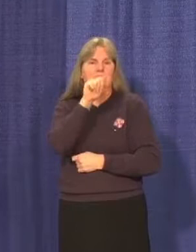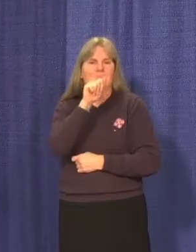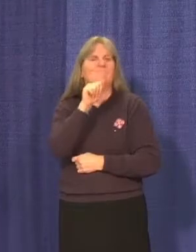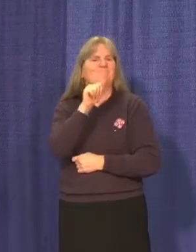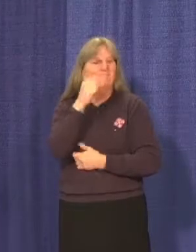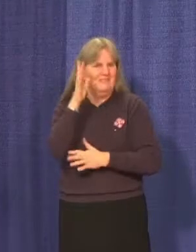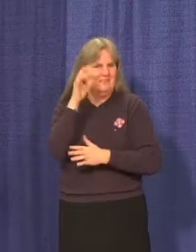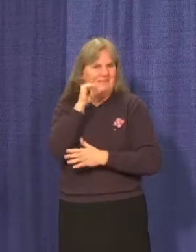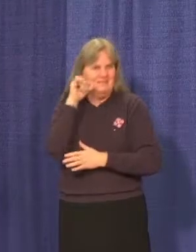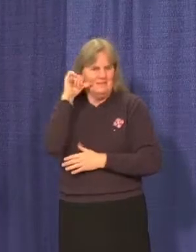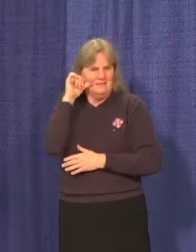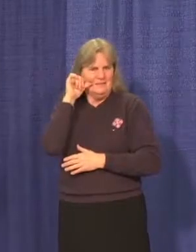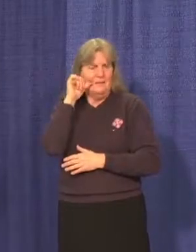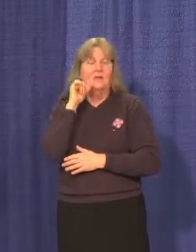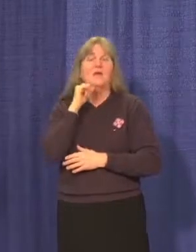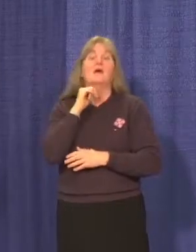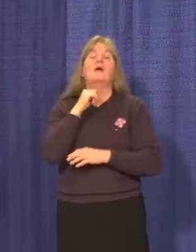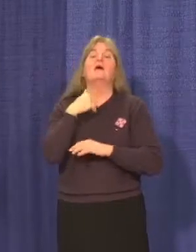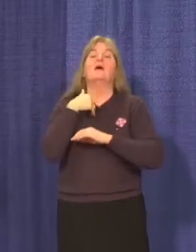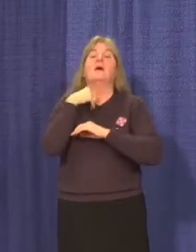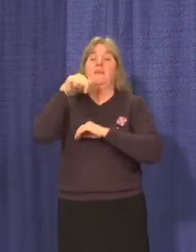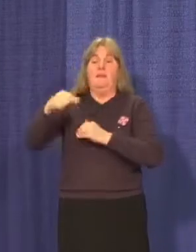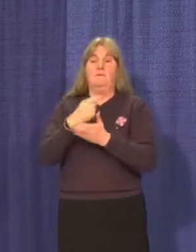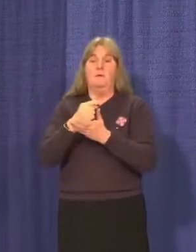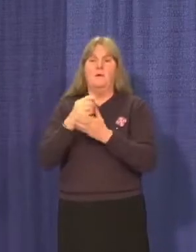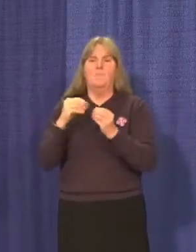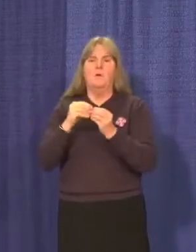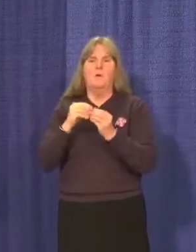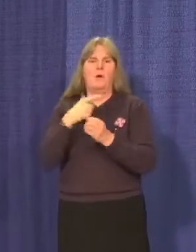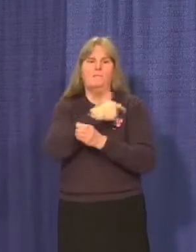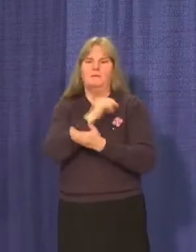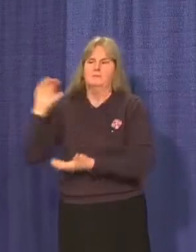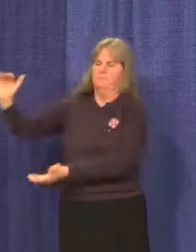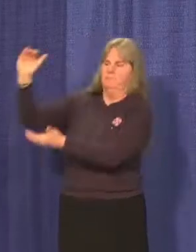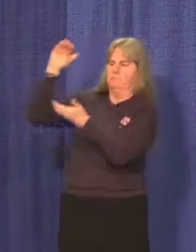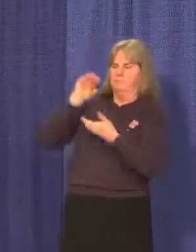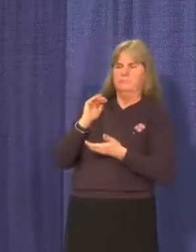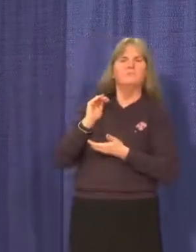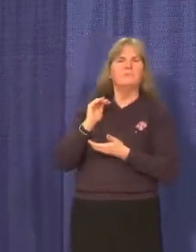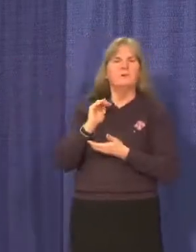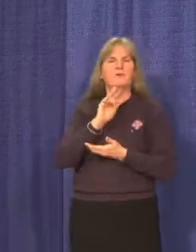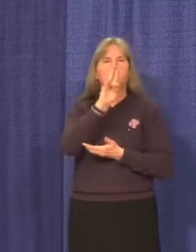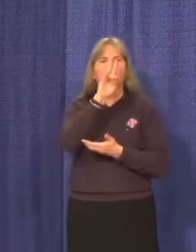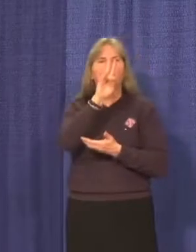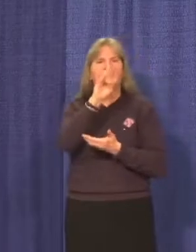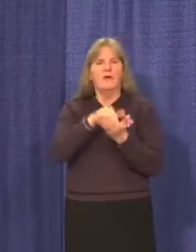We know that our next shipment of vaccines will arrive this week. This will be an other allotment